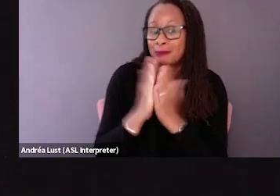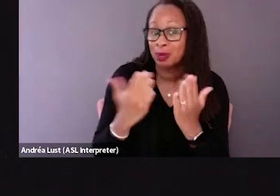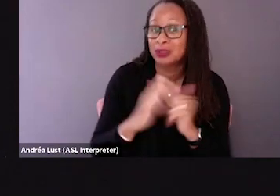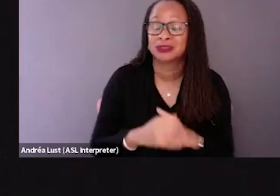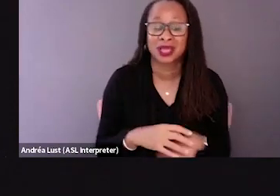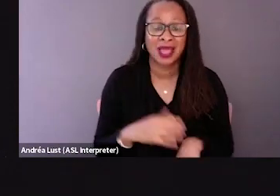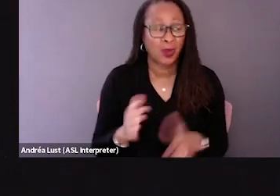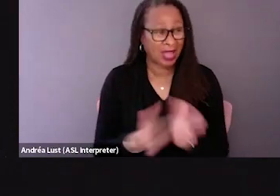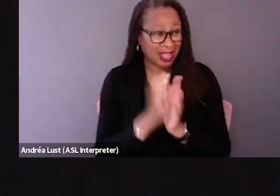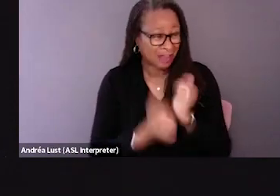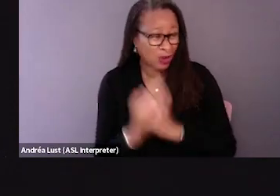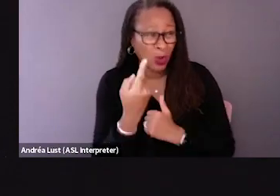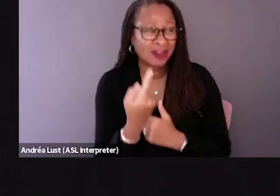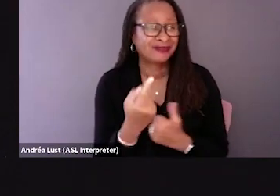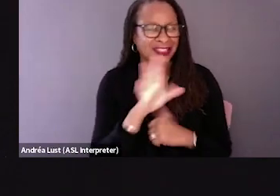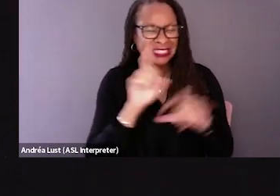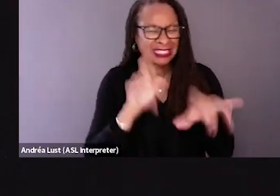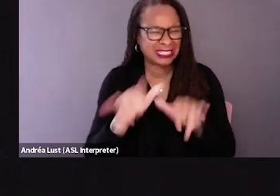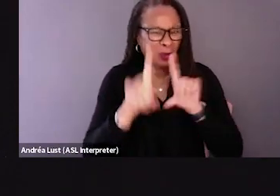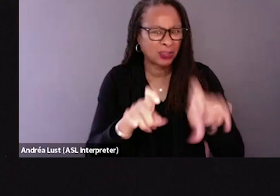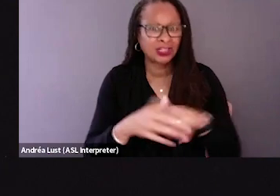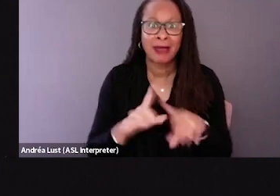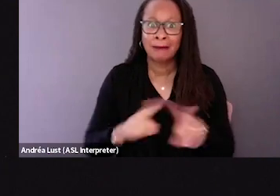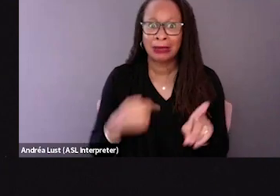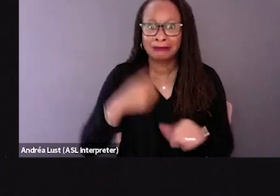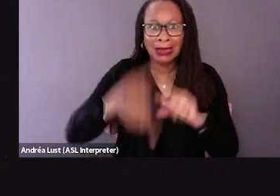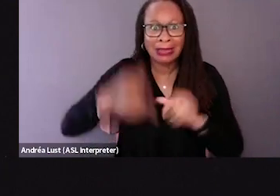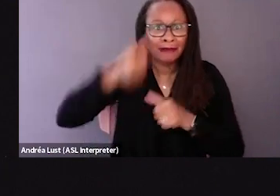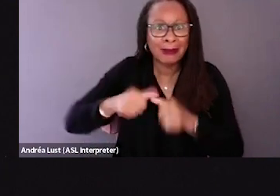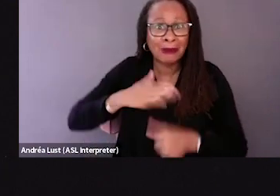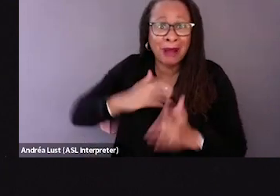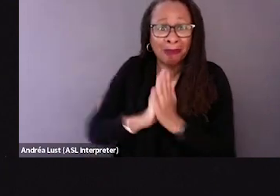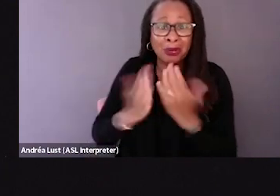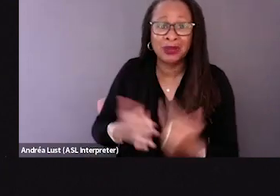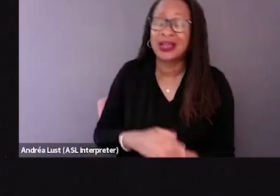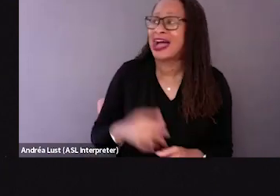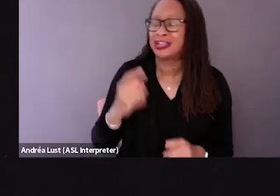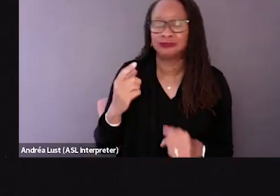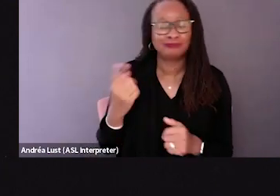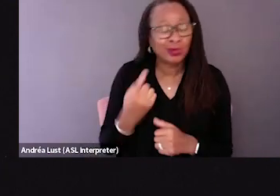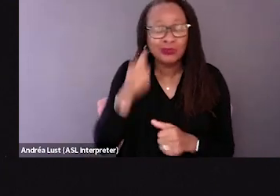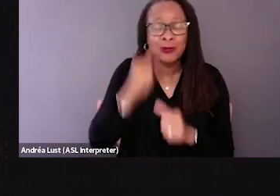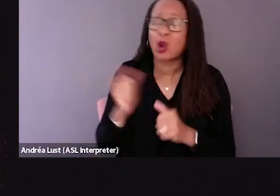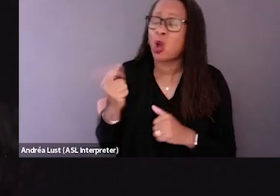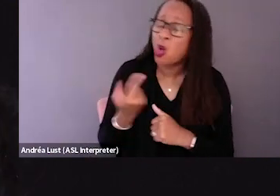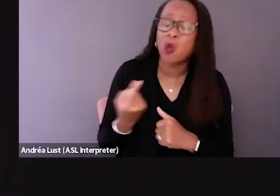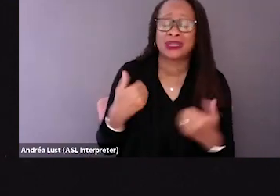And I can't remember. I can't remember what the gateway book was. I just remember her always being there. The books were always there. I remember where I sat when I read them.